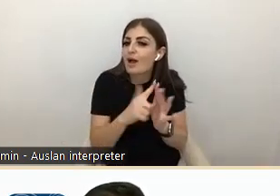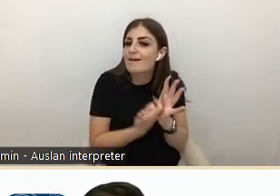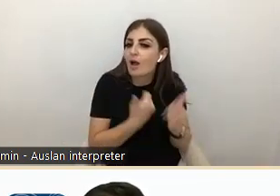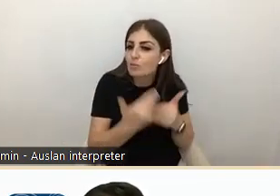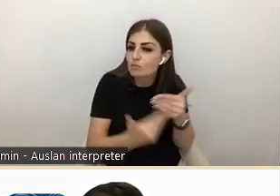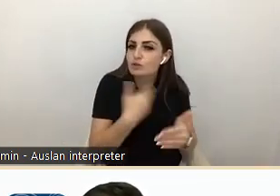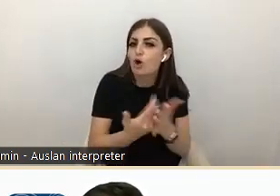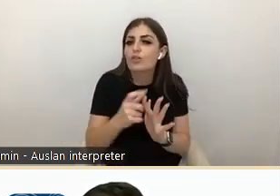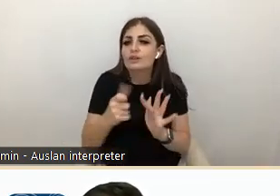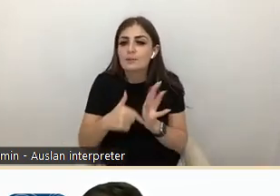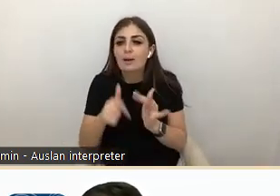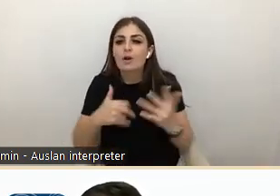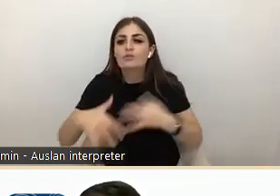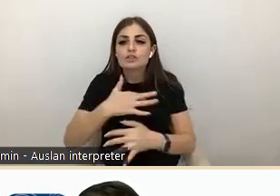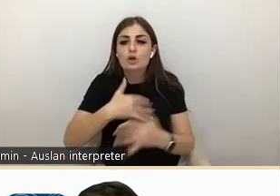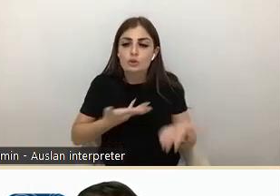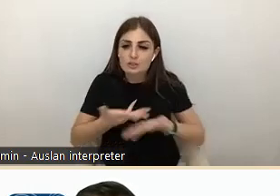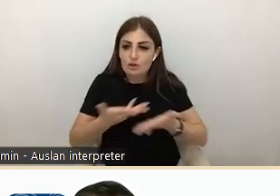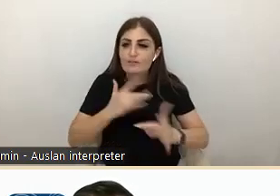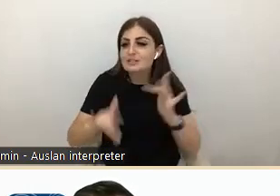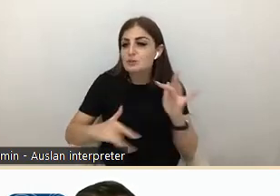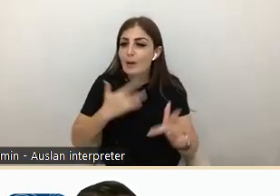the Department of Social Services website.